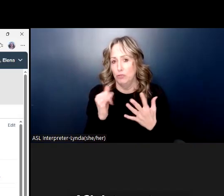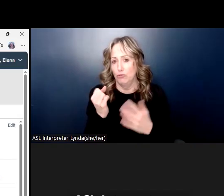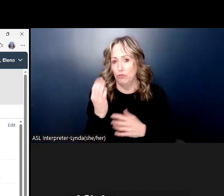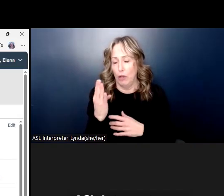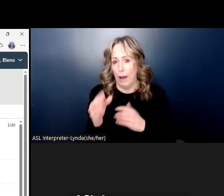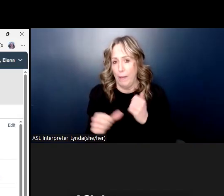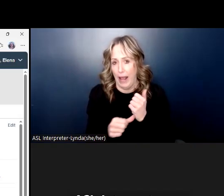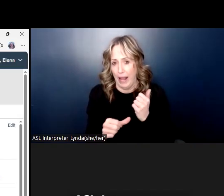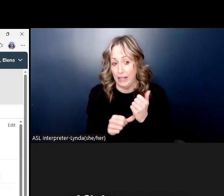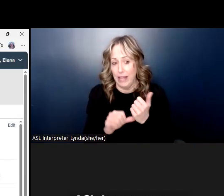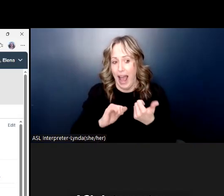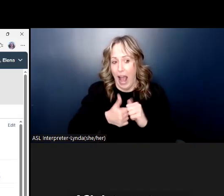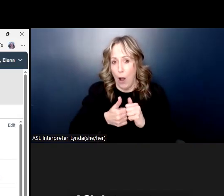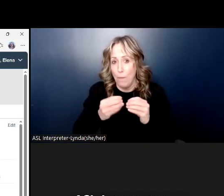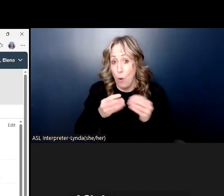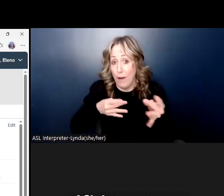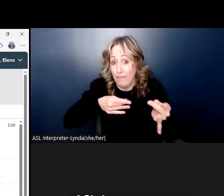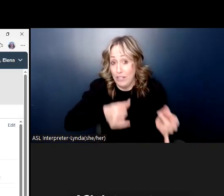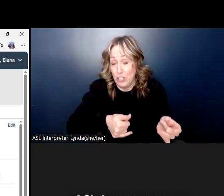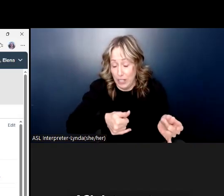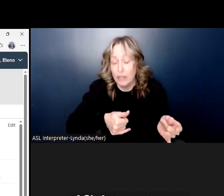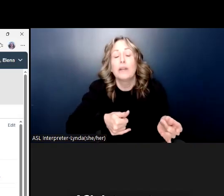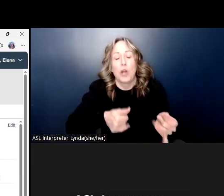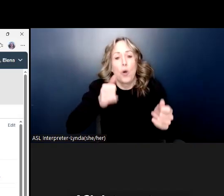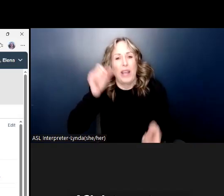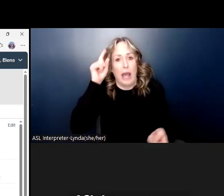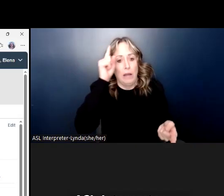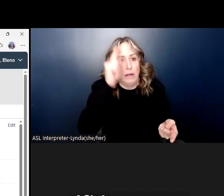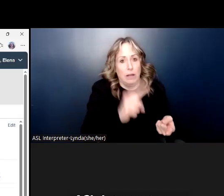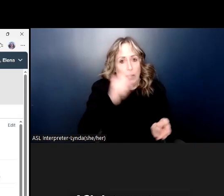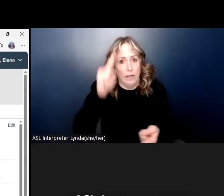We were able to pare down quite a few of the jobs and add them into one